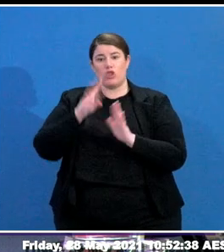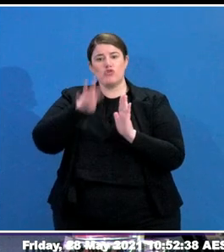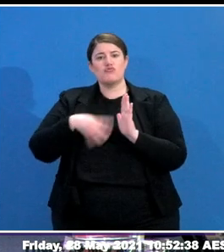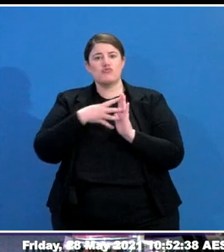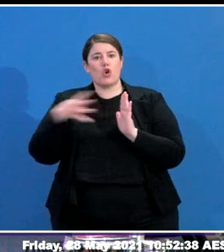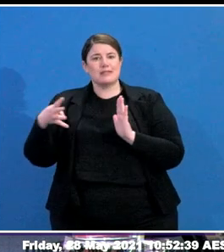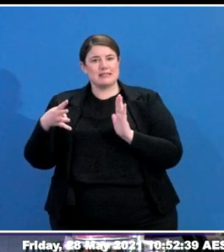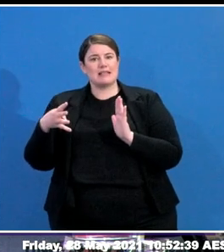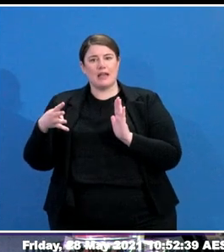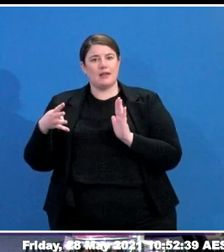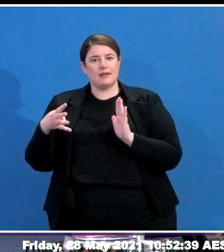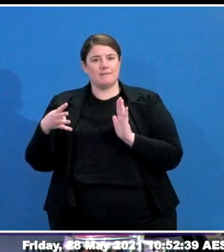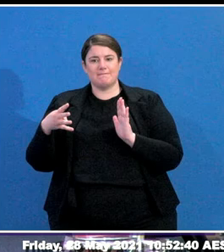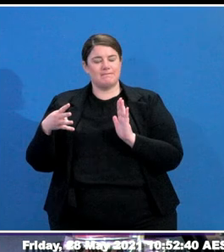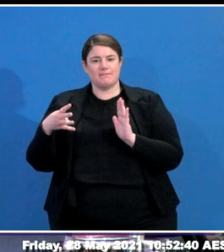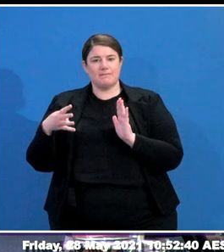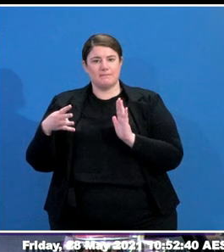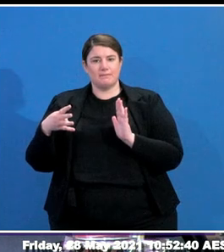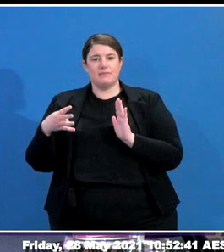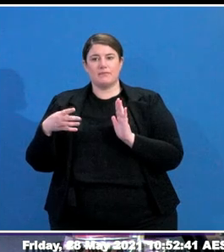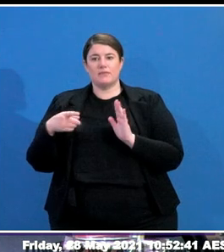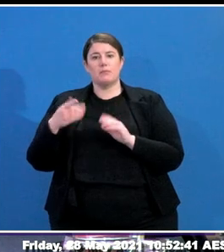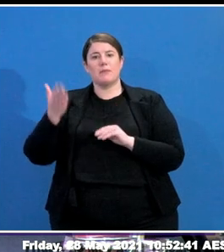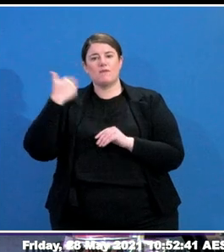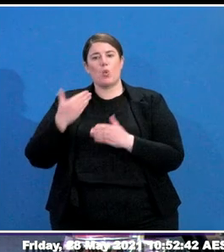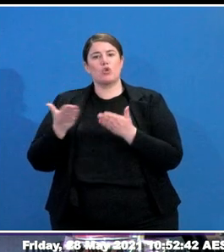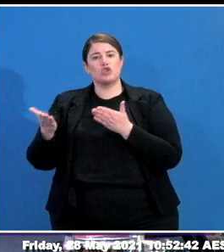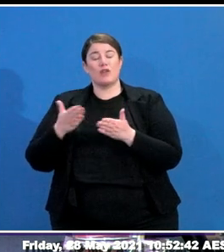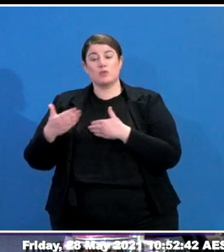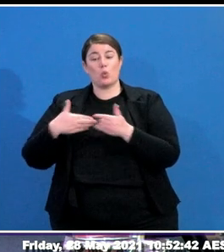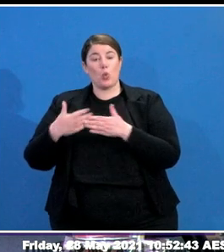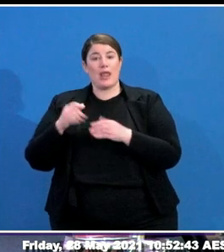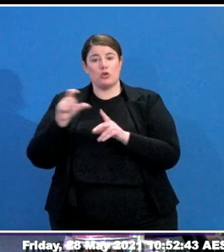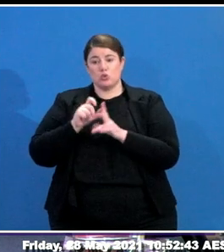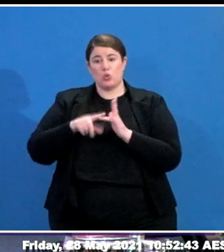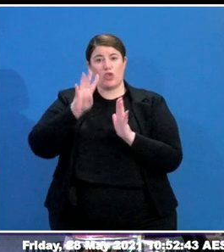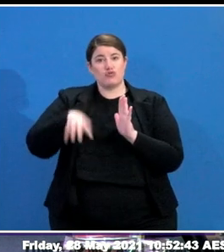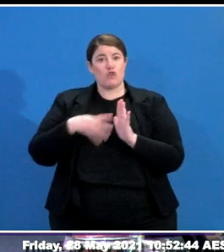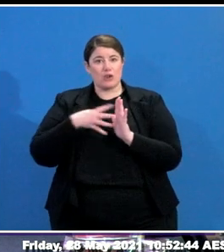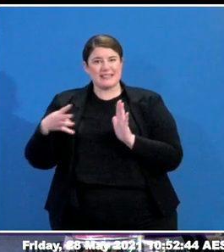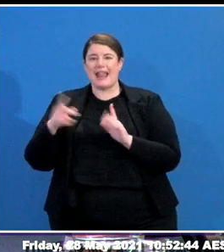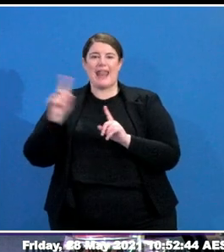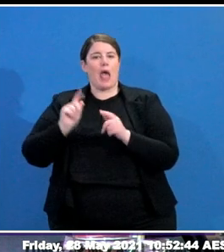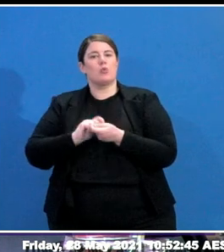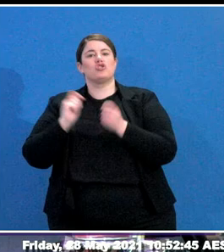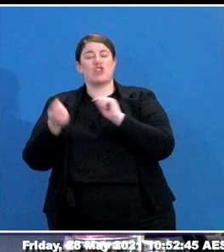We don't have rostering done by our service coordinators. I think there is a lot of things if you would like me to keep going through ---